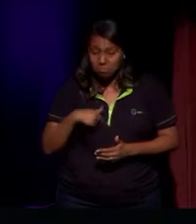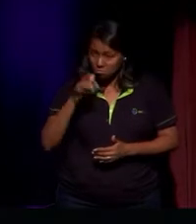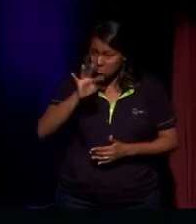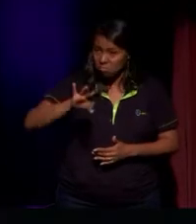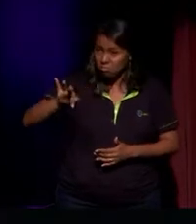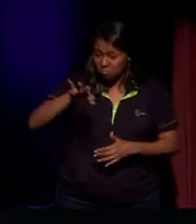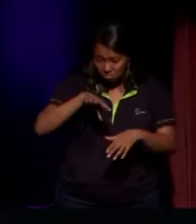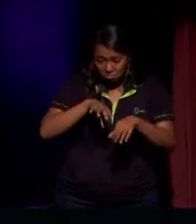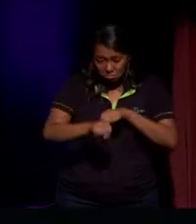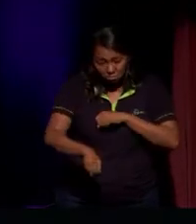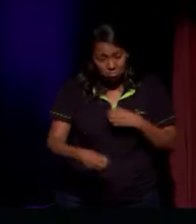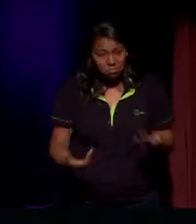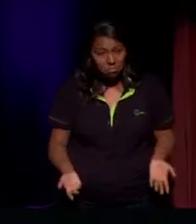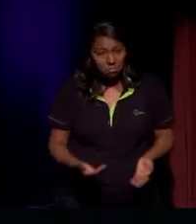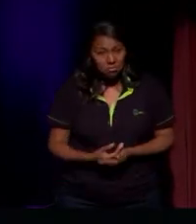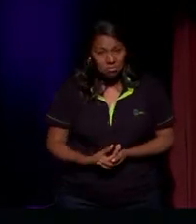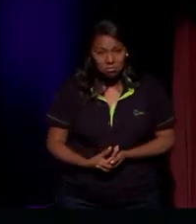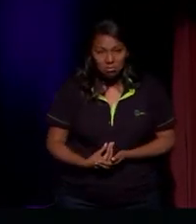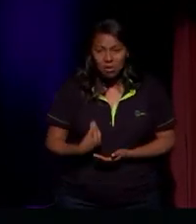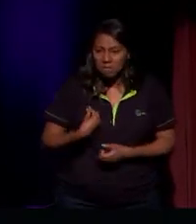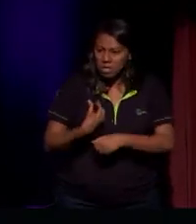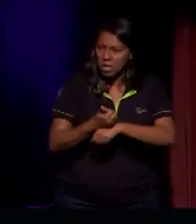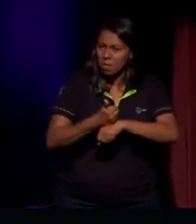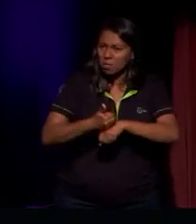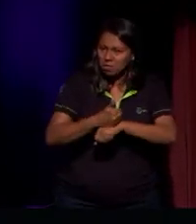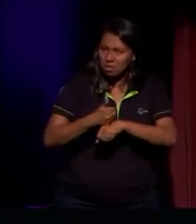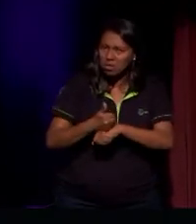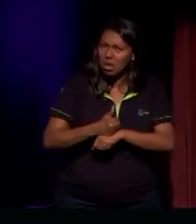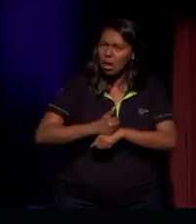an active professional life and a higher income